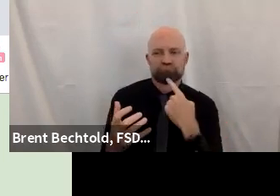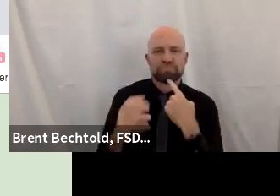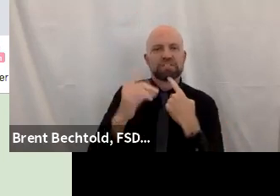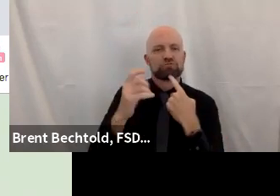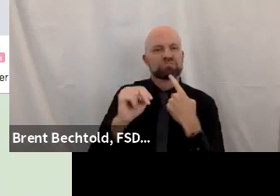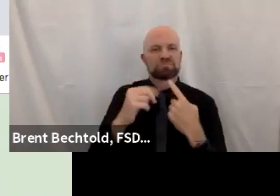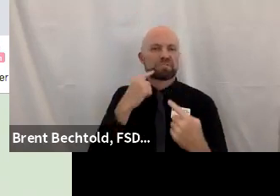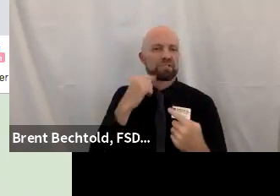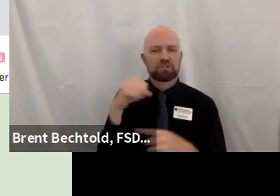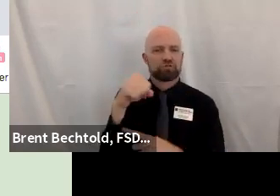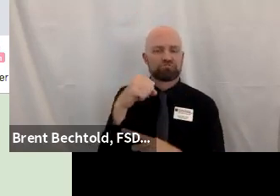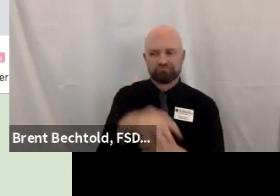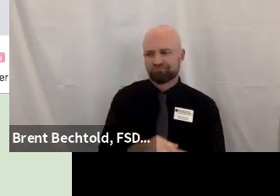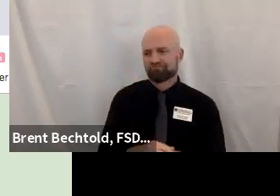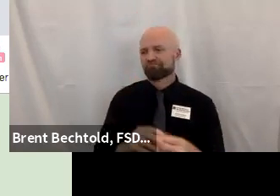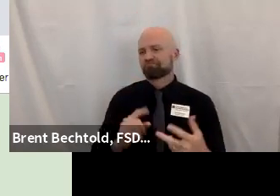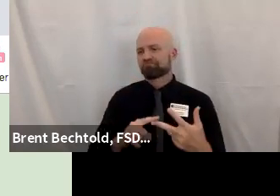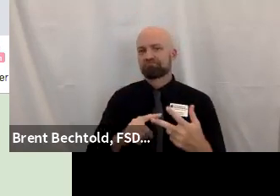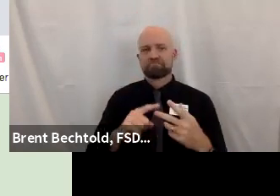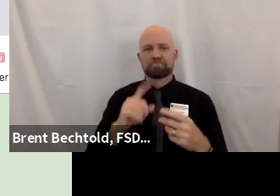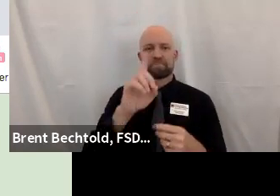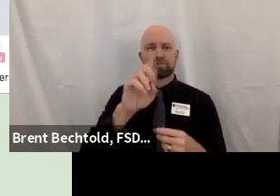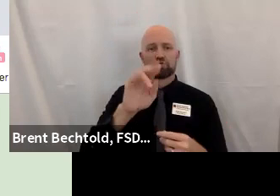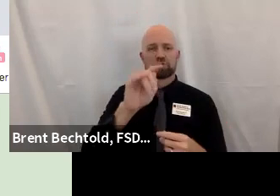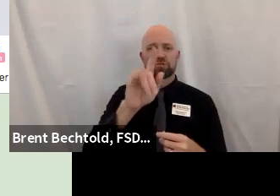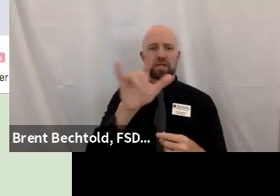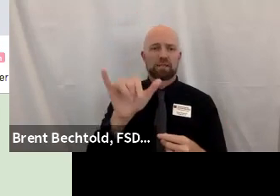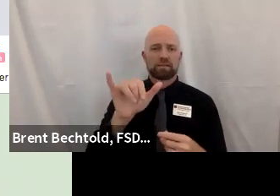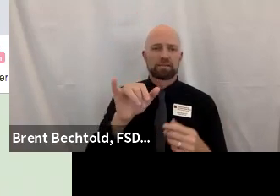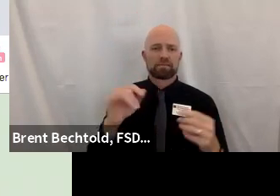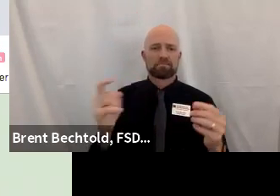Negation, if they were to say, they don't, head shake for negation to indicate not wanting something.